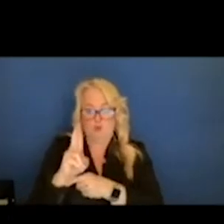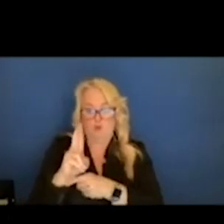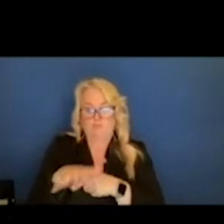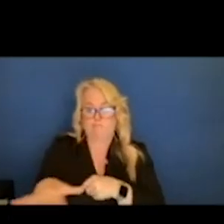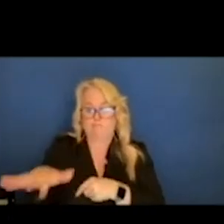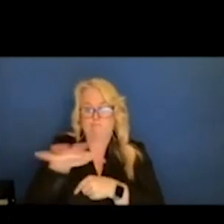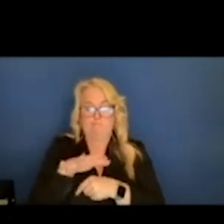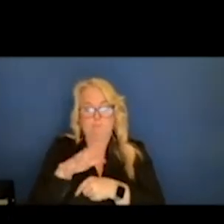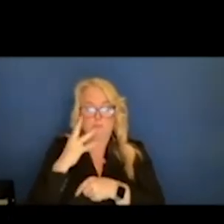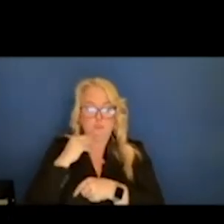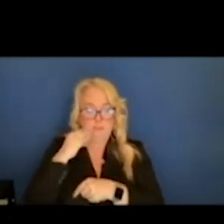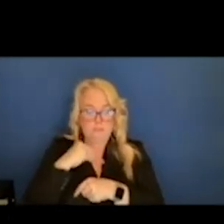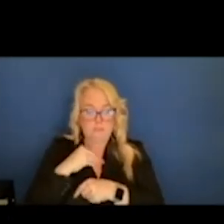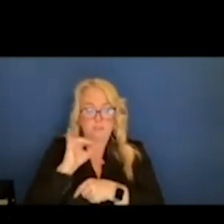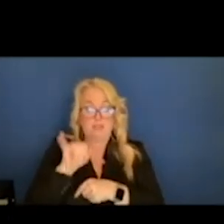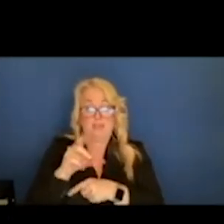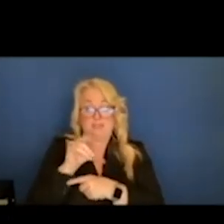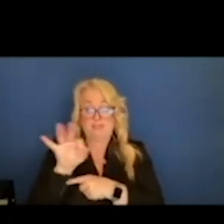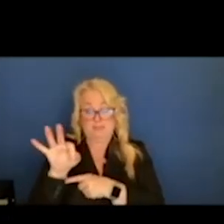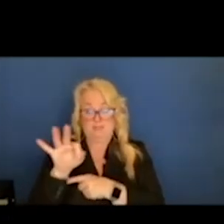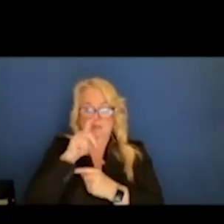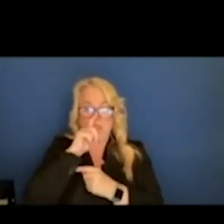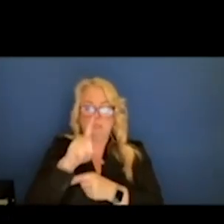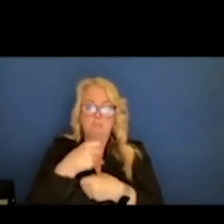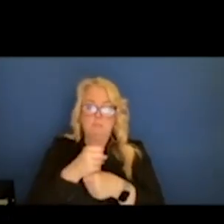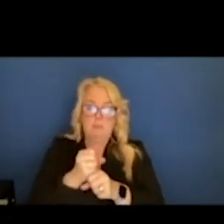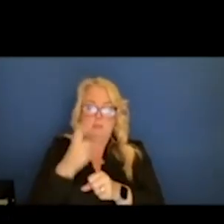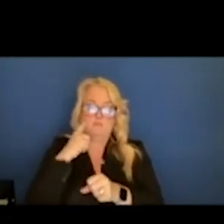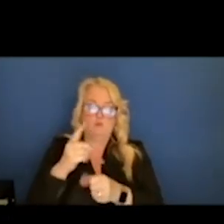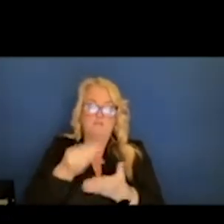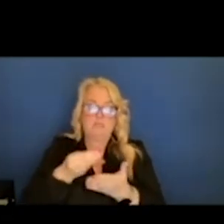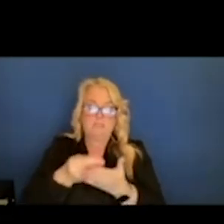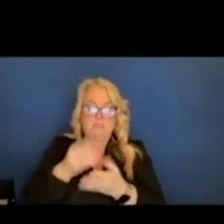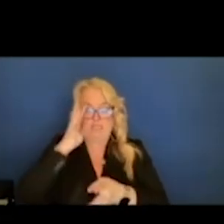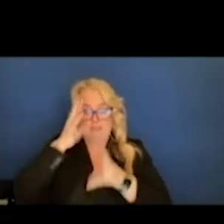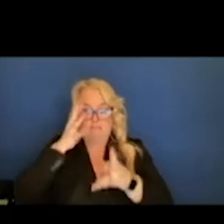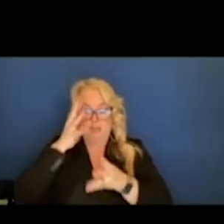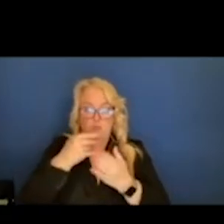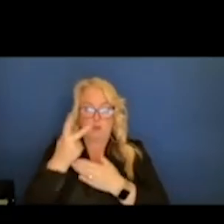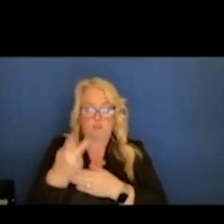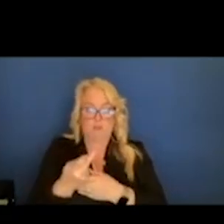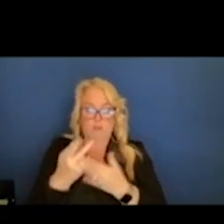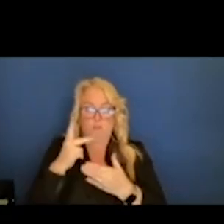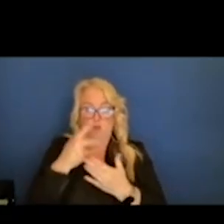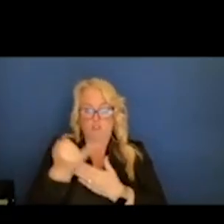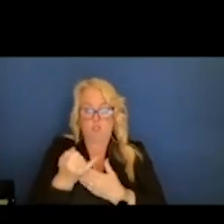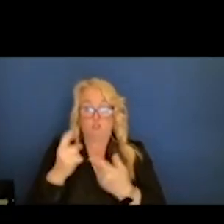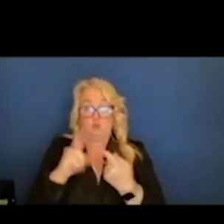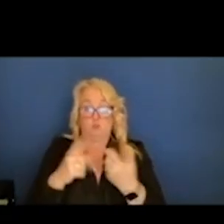rehabilitation landscape. The DIF was specifically designed to fund innovative projects that aim to: